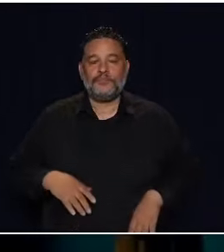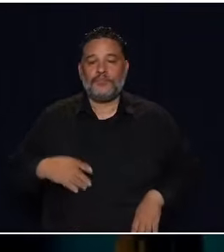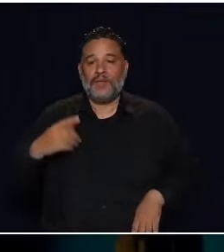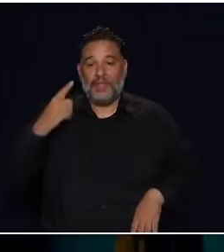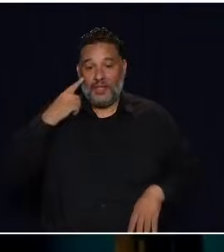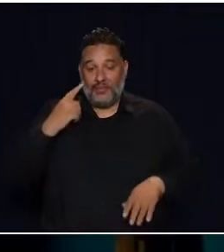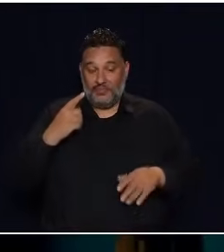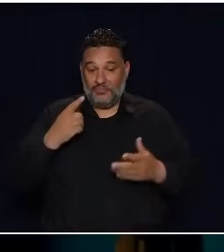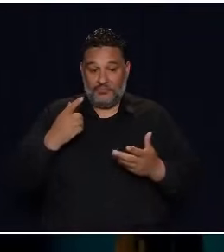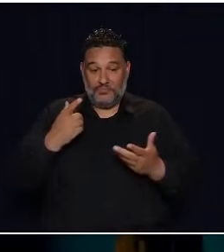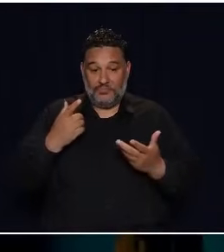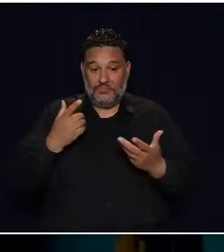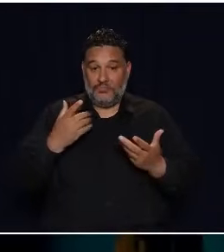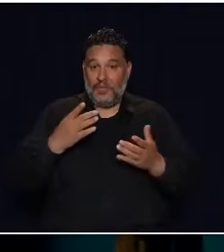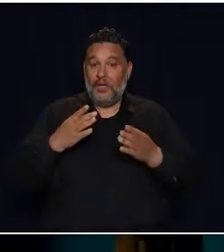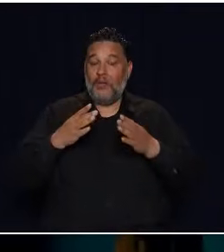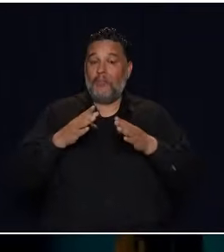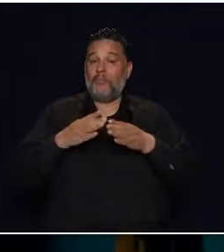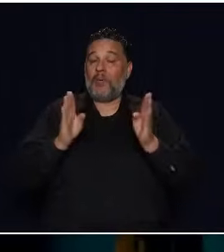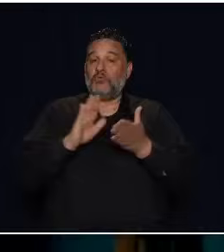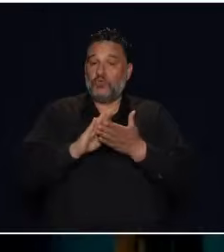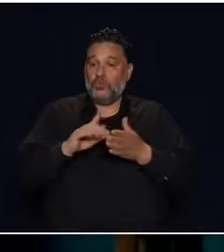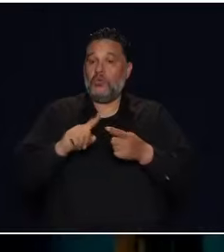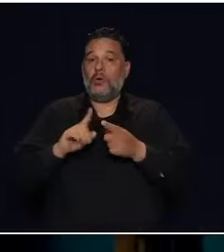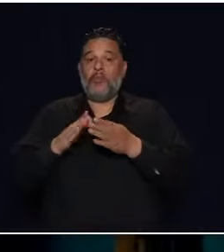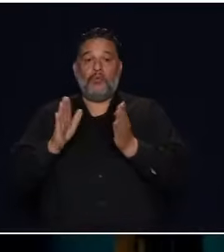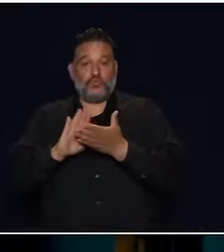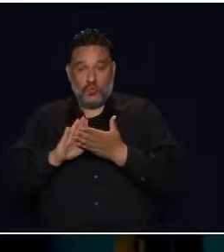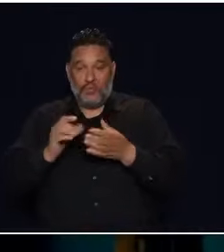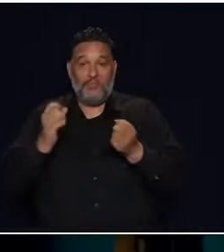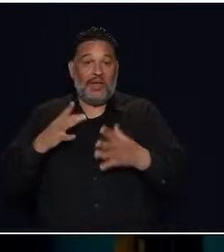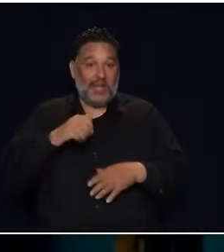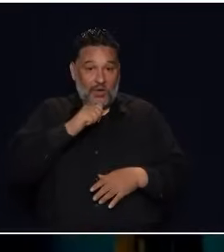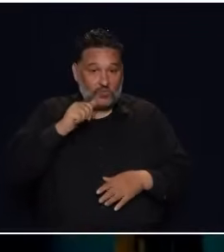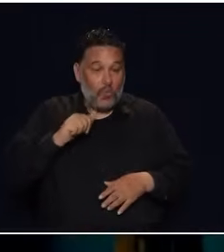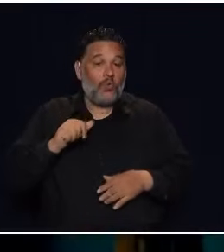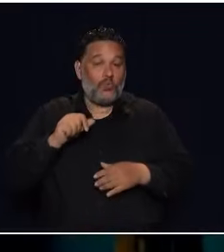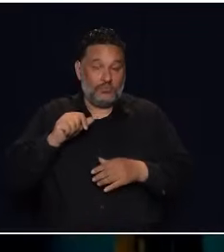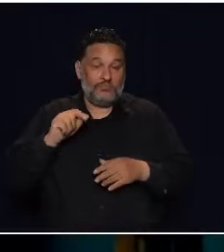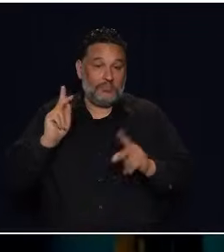CURRENT CHOICE SYSTEM AND WHAT